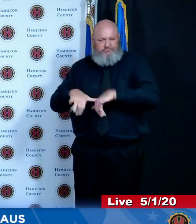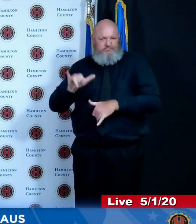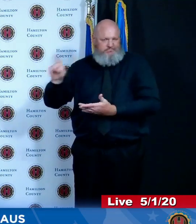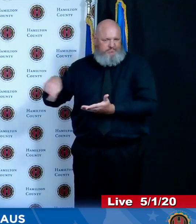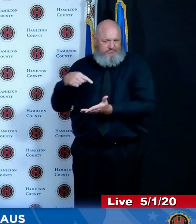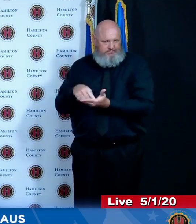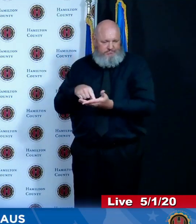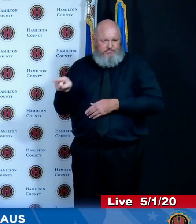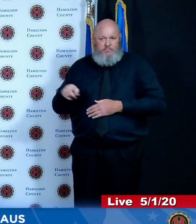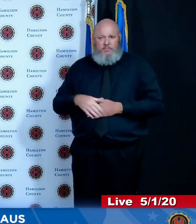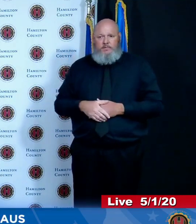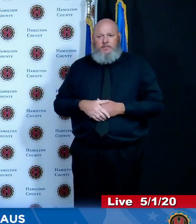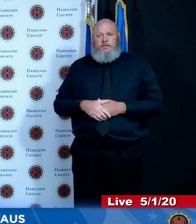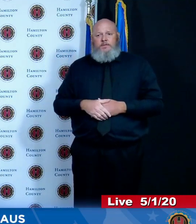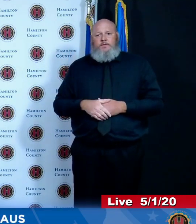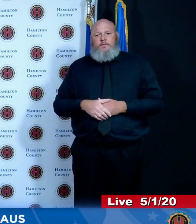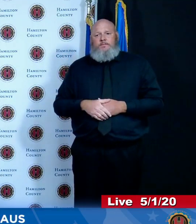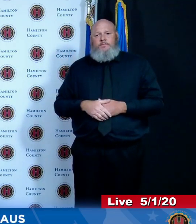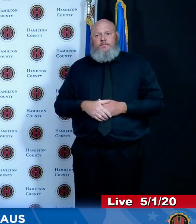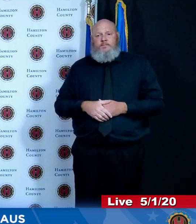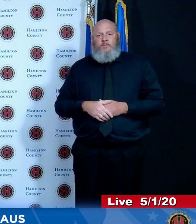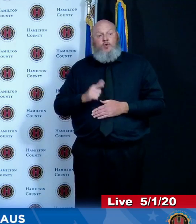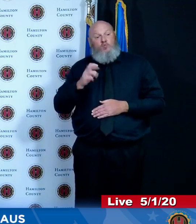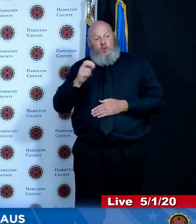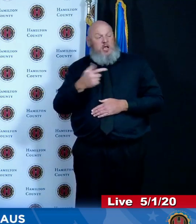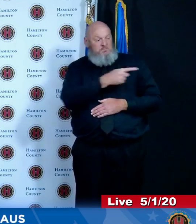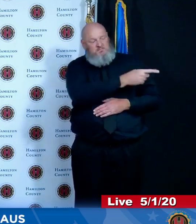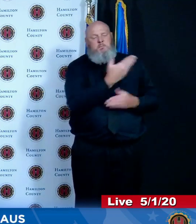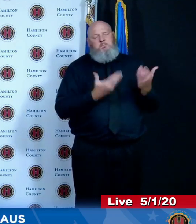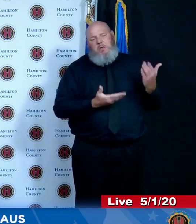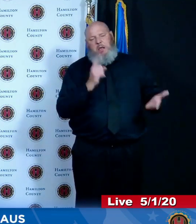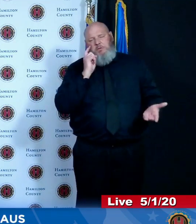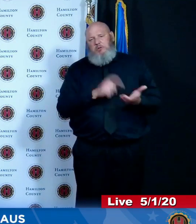we're gonna see is that the positive case trends are moving up because the